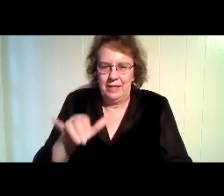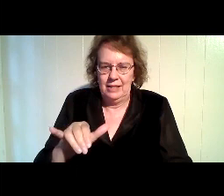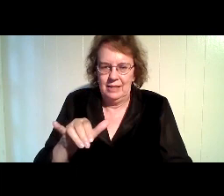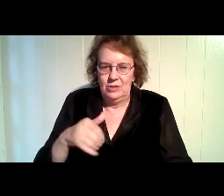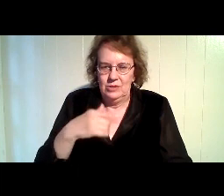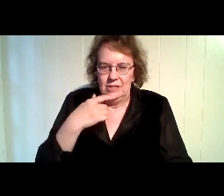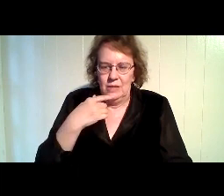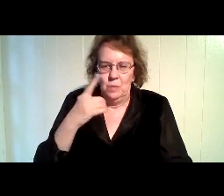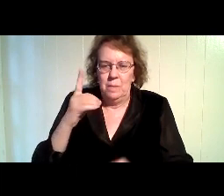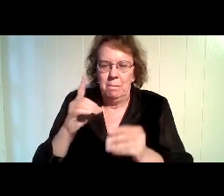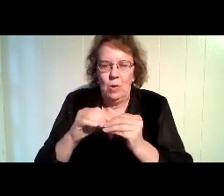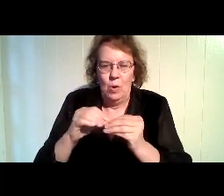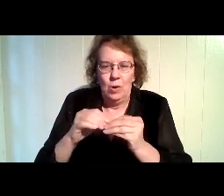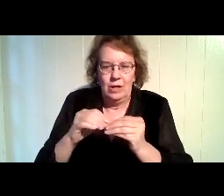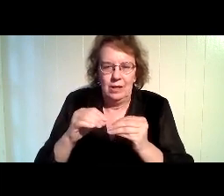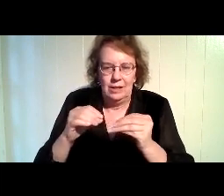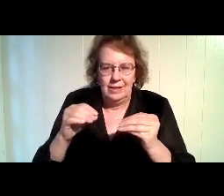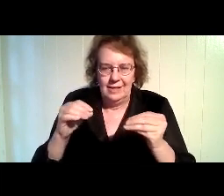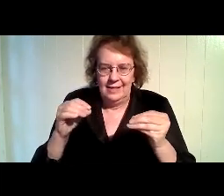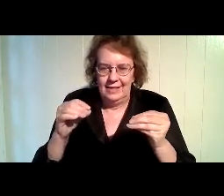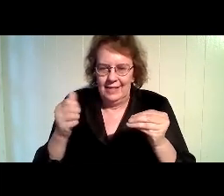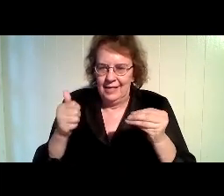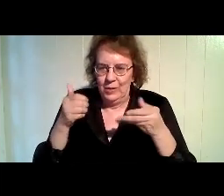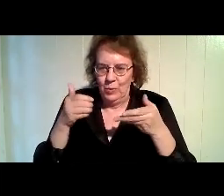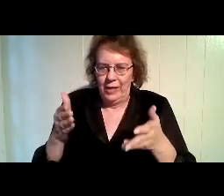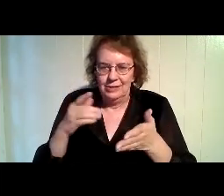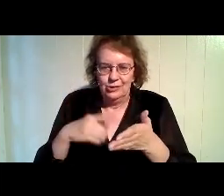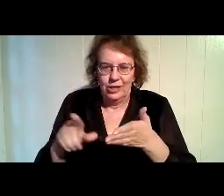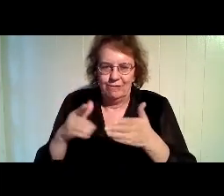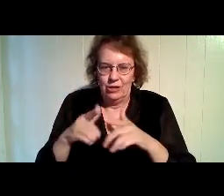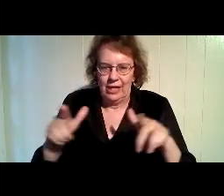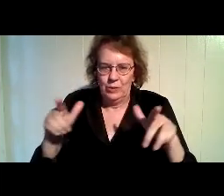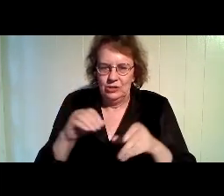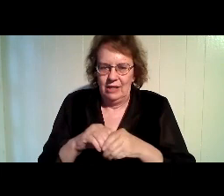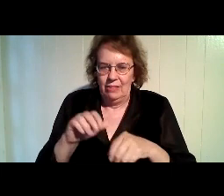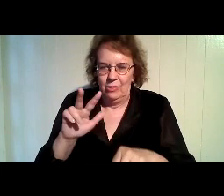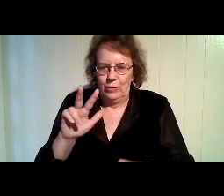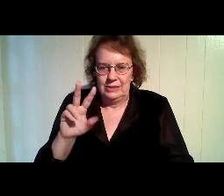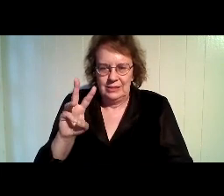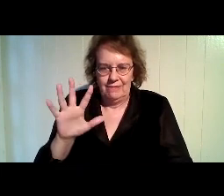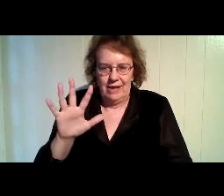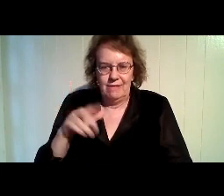there a way to check for inclusive language in Word three, sixty, five? I love that question, UM so.